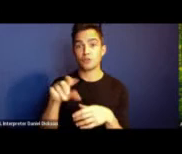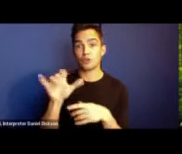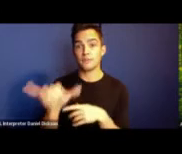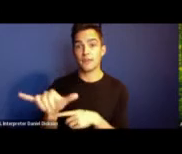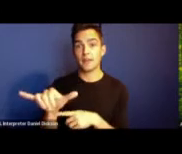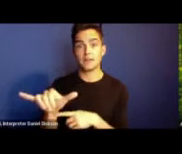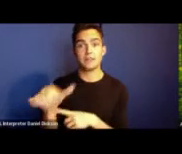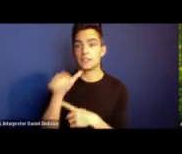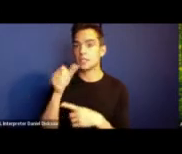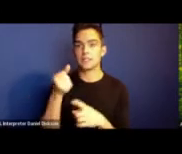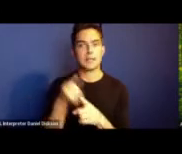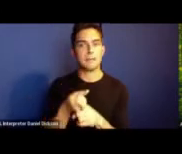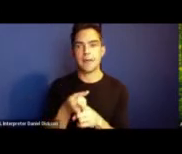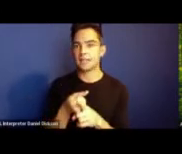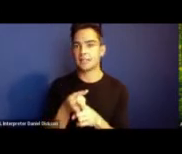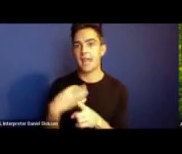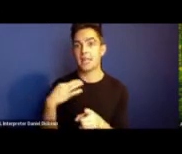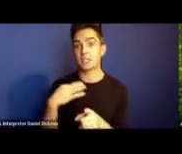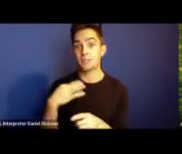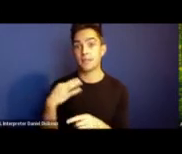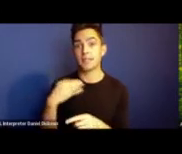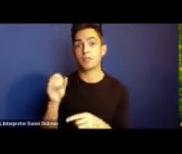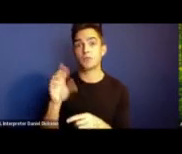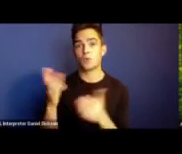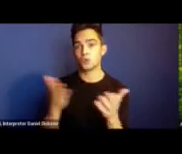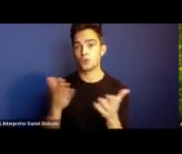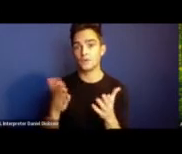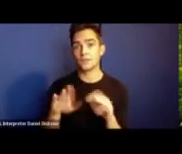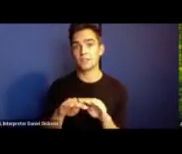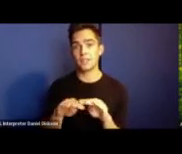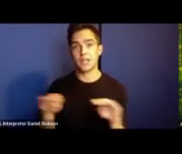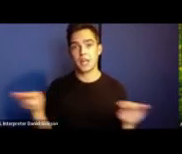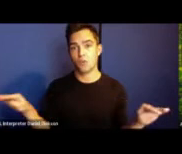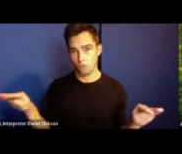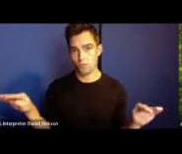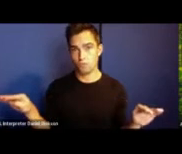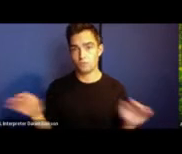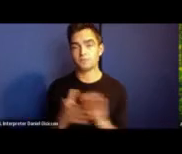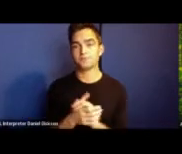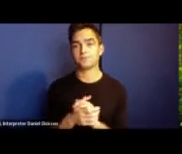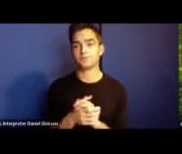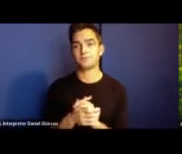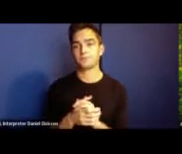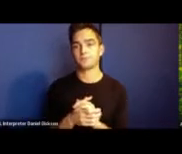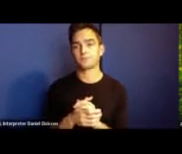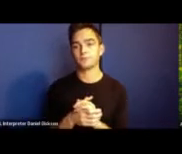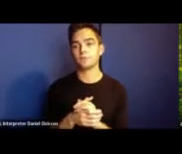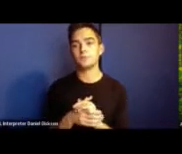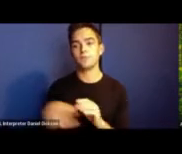not impact eligibility for services in any way, shape, or form. And these 10 questions,